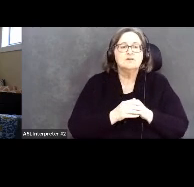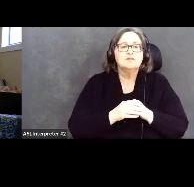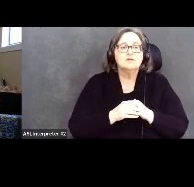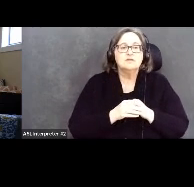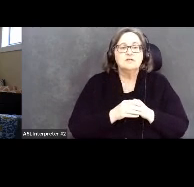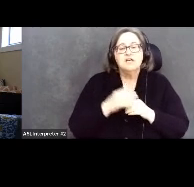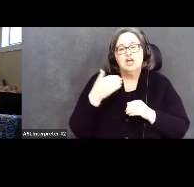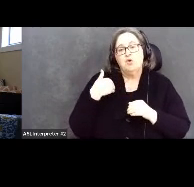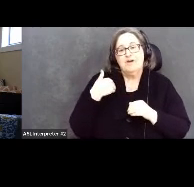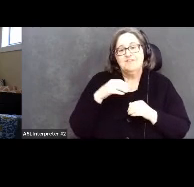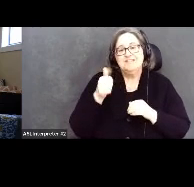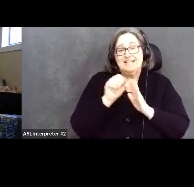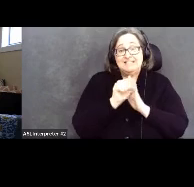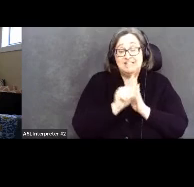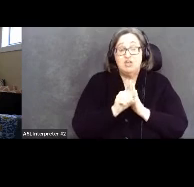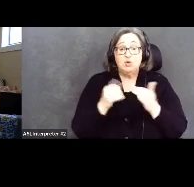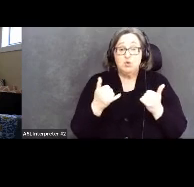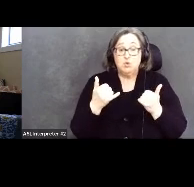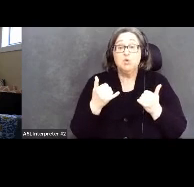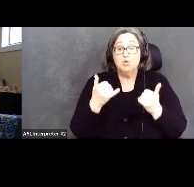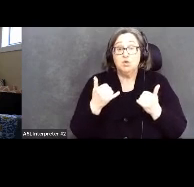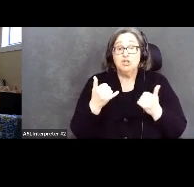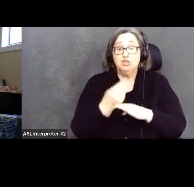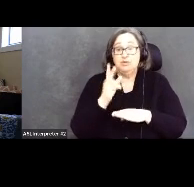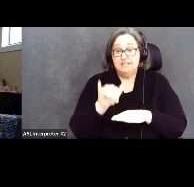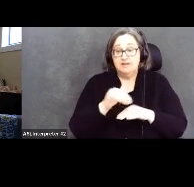ten states that currently have access to this. They can train all of their